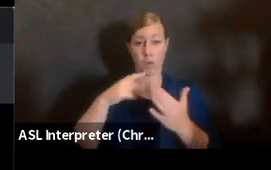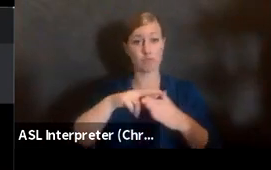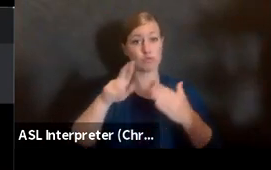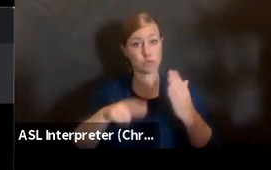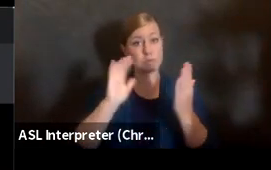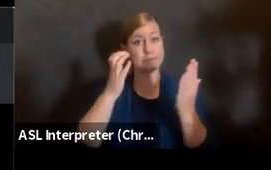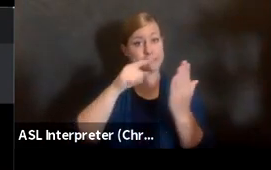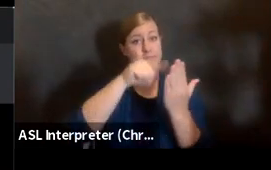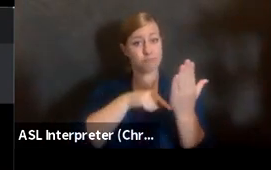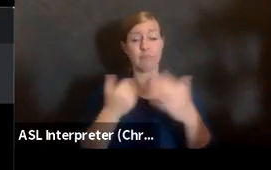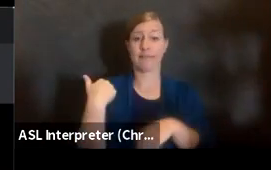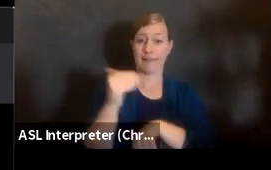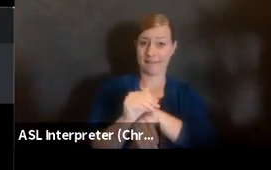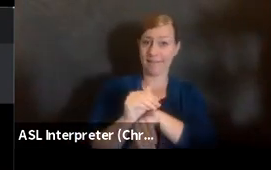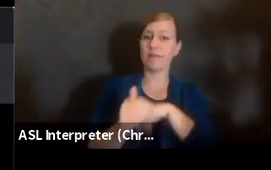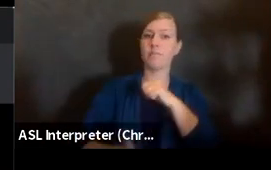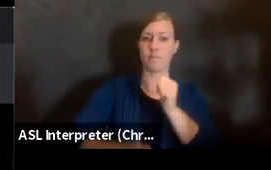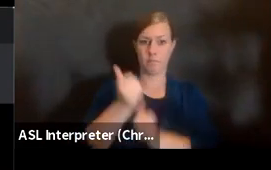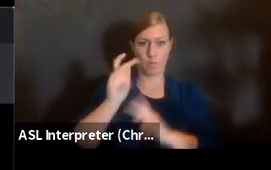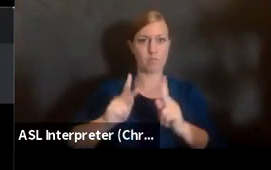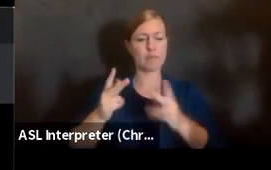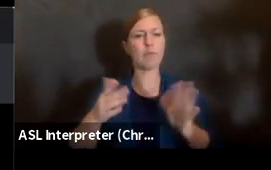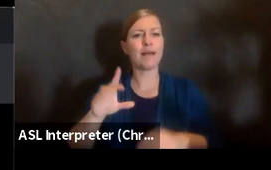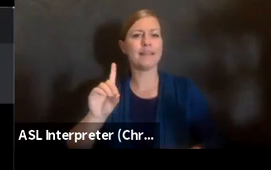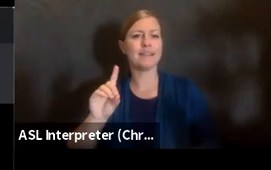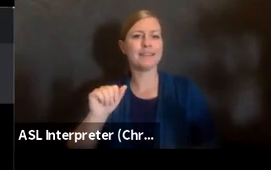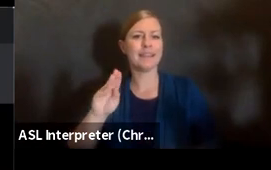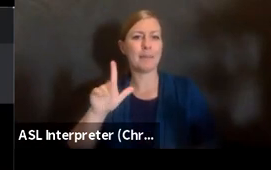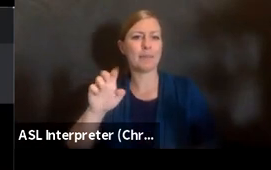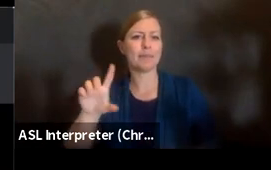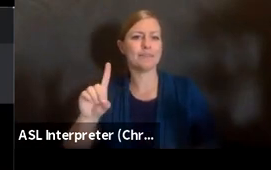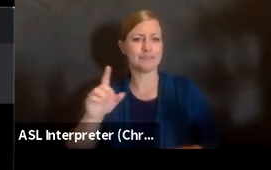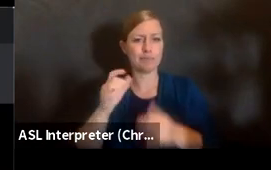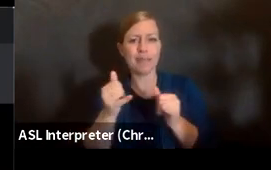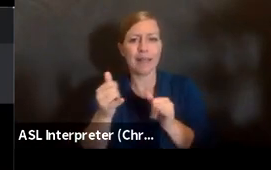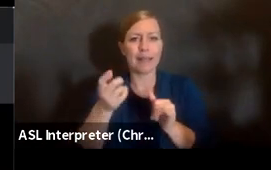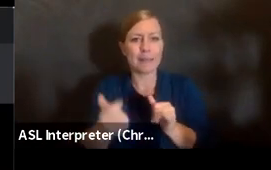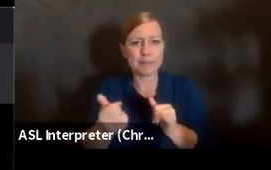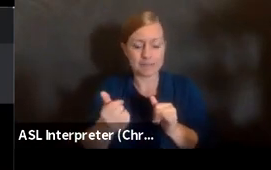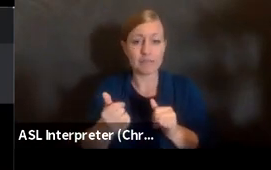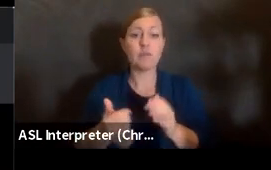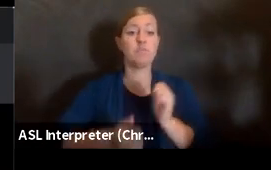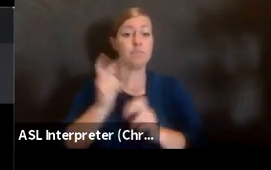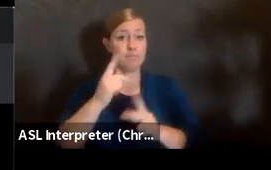ESD 113 - Andrew Hickman: a majority of our folks have dabbled a little and most of them say from yesterday's exploration, they're getting there.